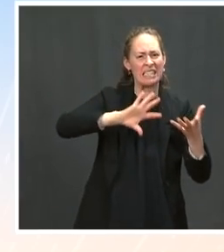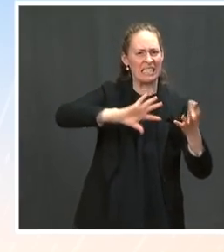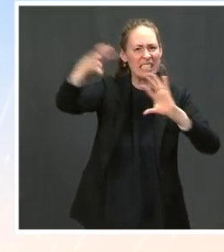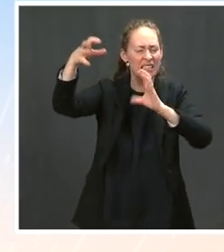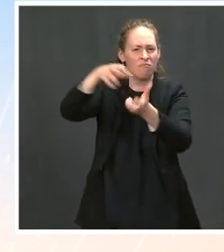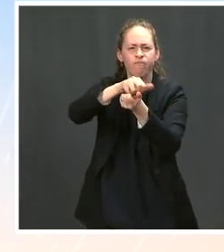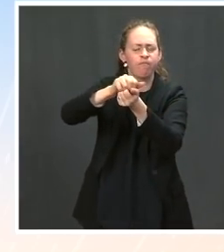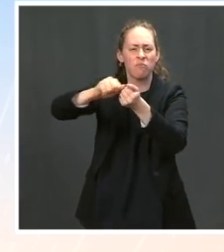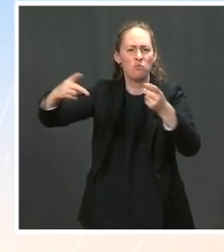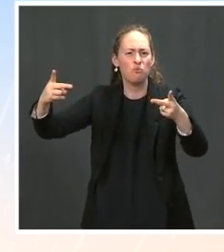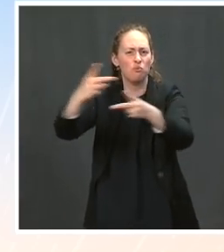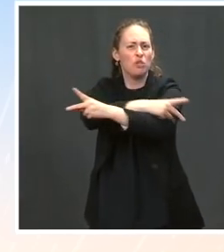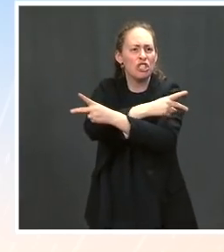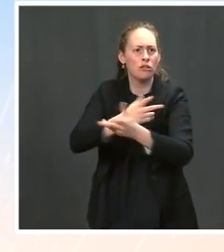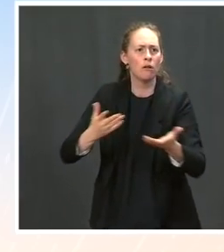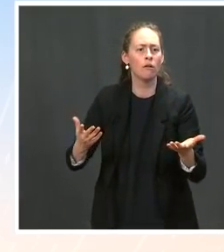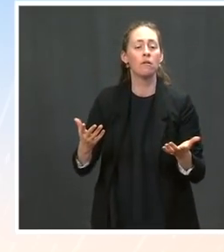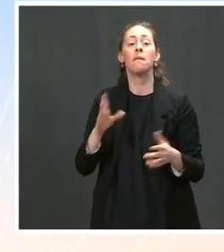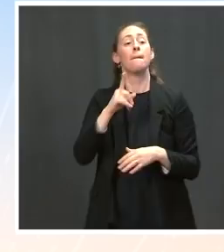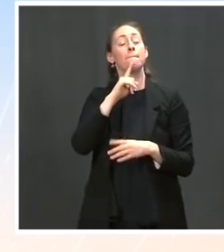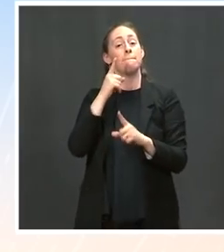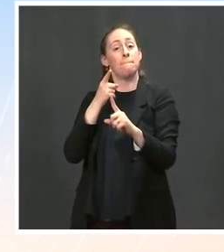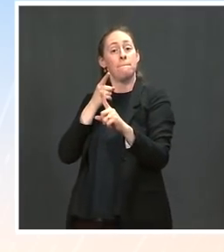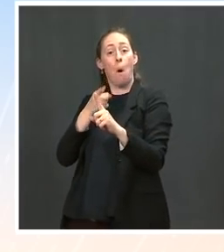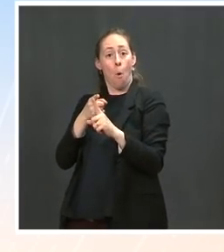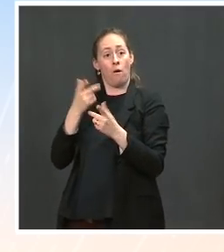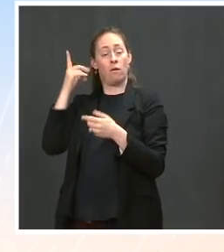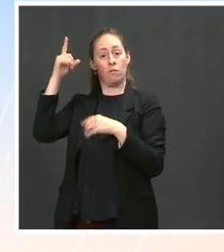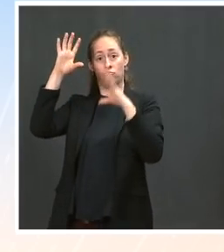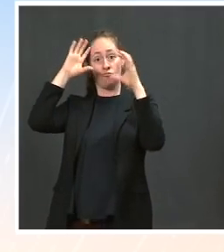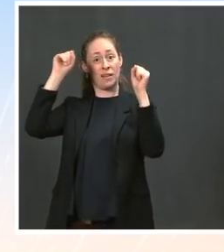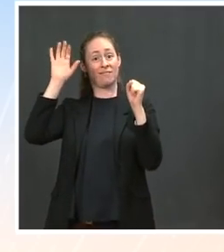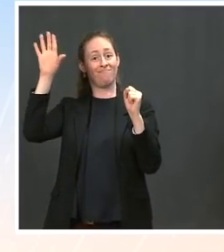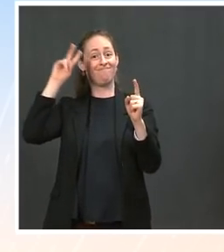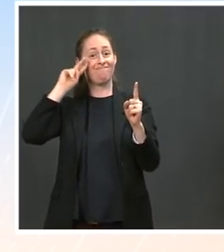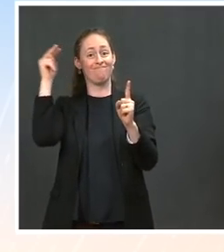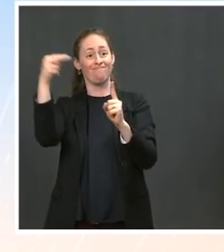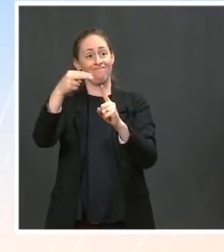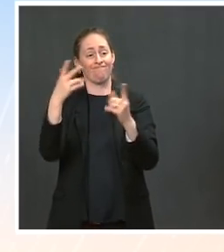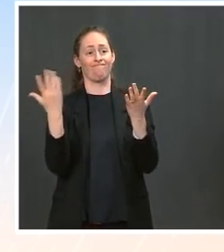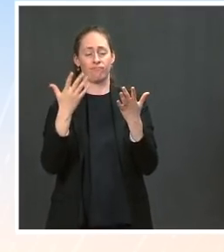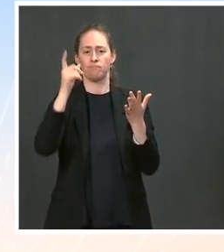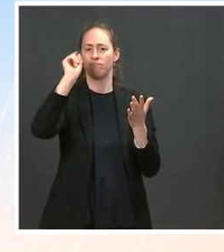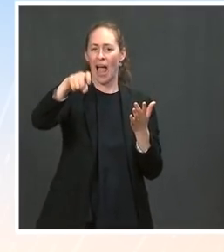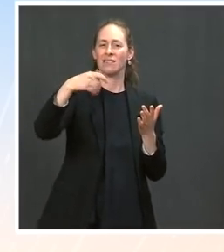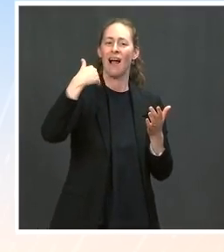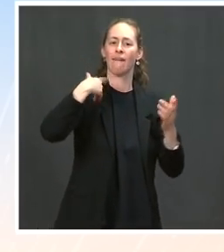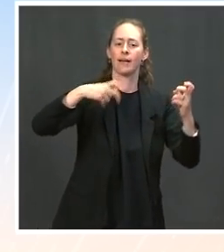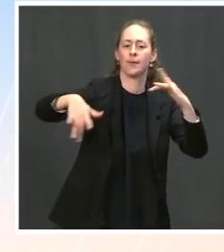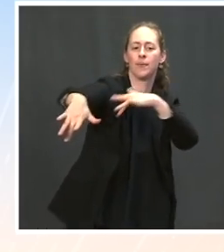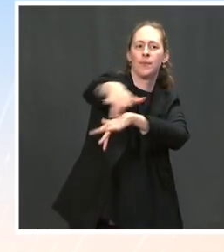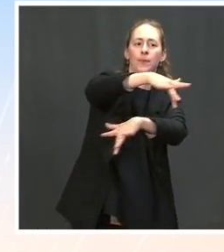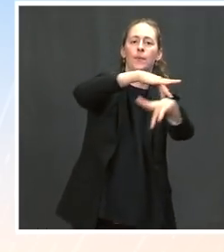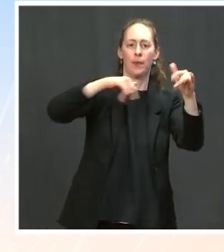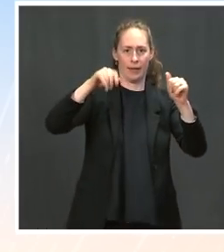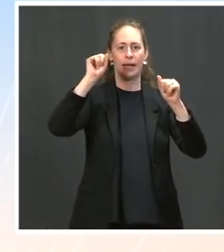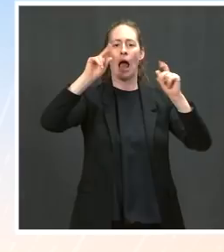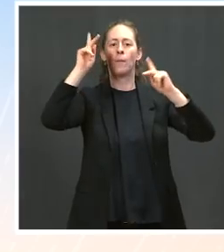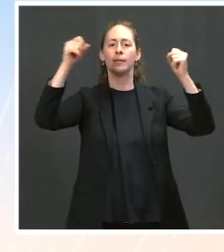to what the President's point of view is, which is that it's important to provide an opportunity for peaceful protest. That's what he's continued to advocate for,